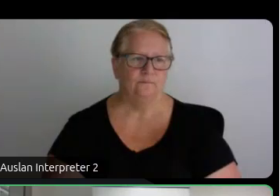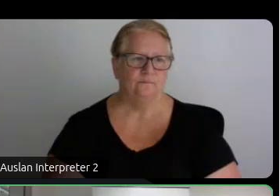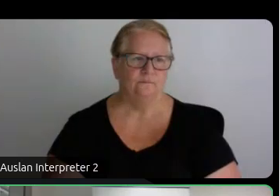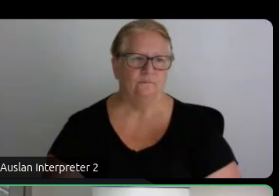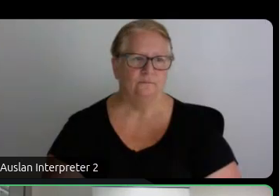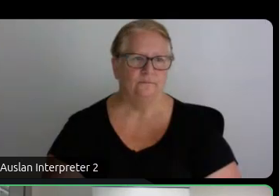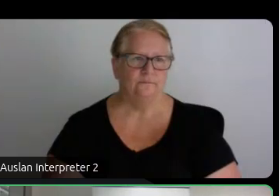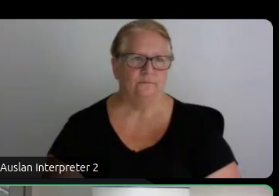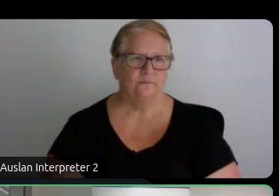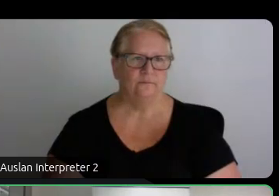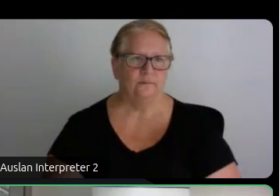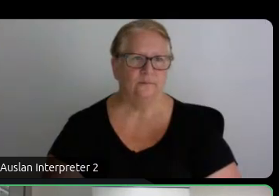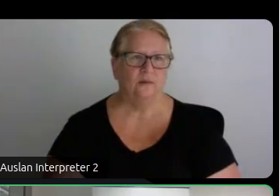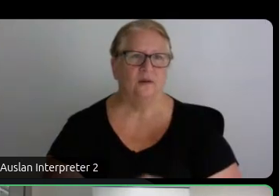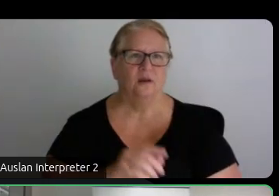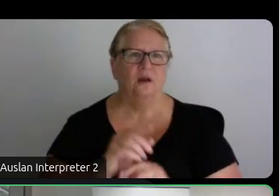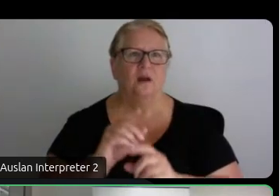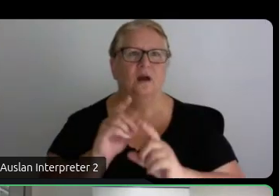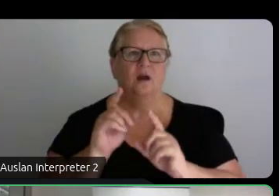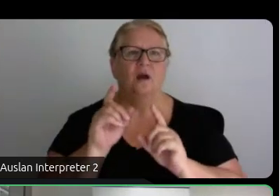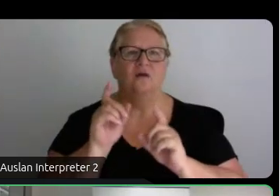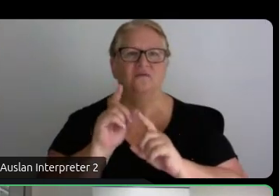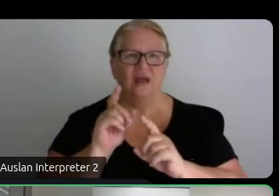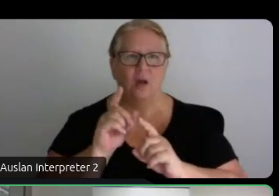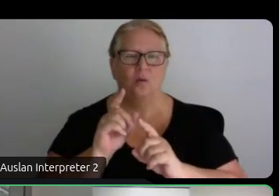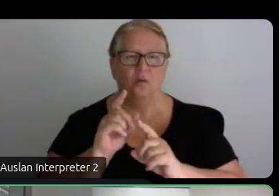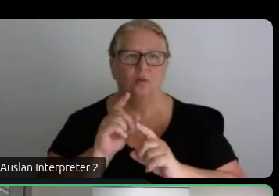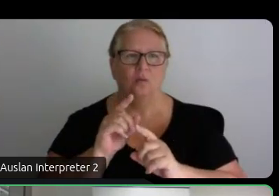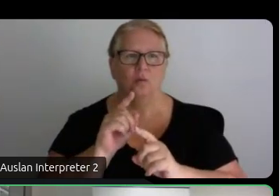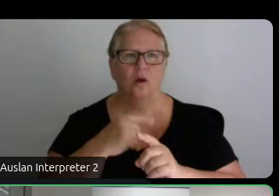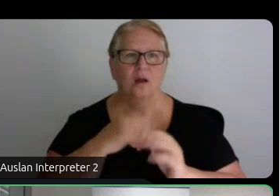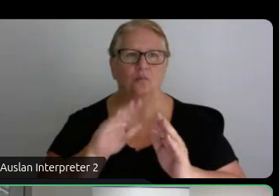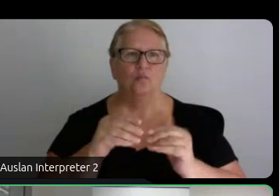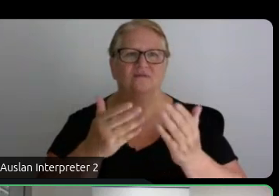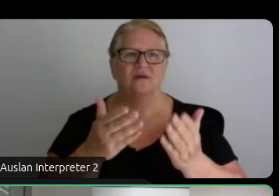right now this is the criteria you need to meet. I've just provided like a plain word approach but